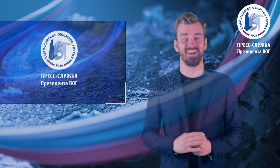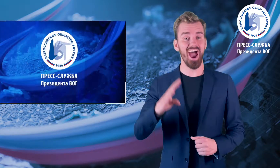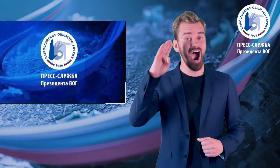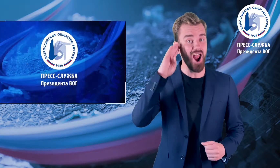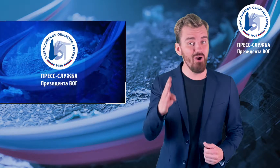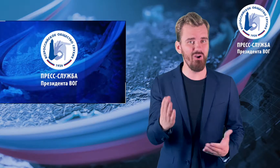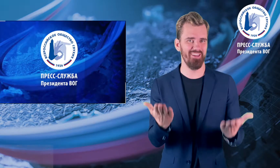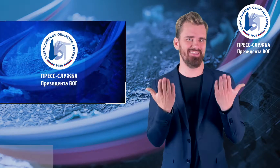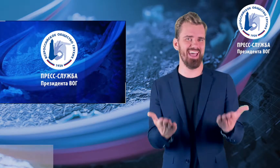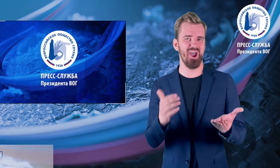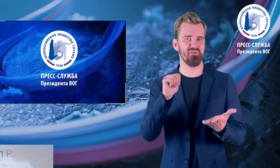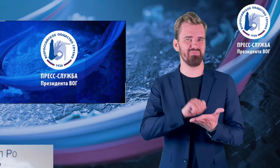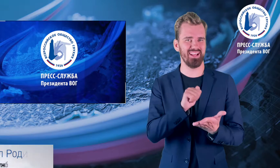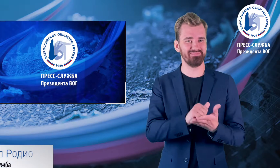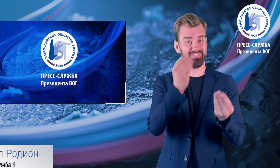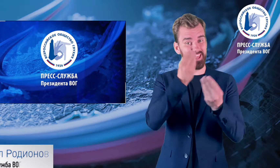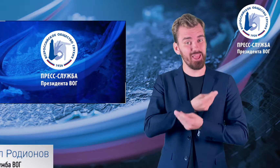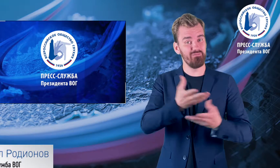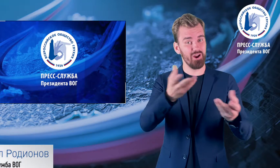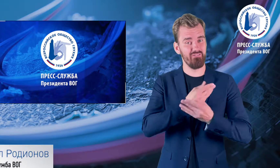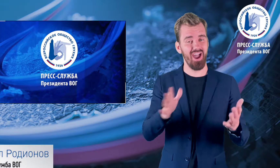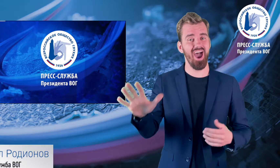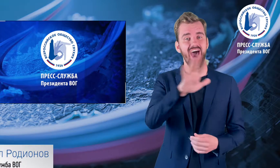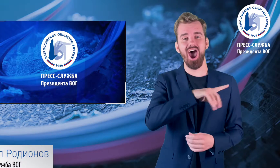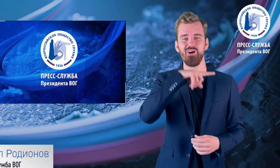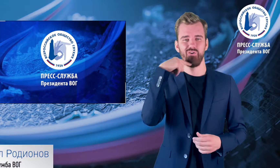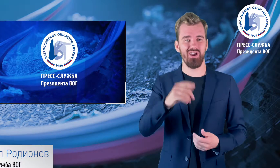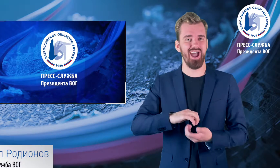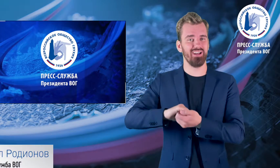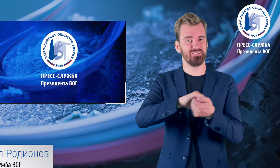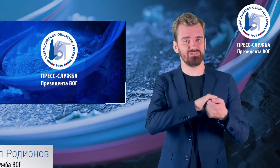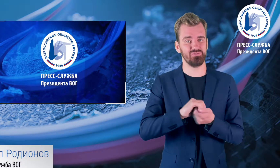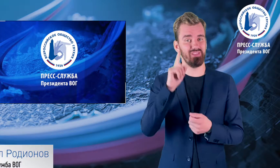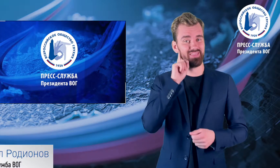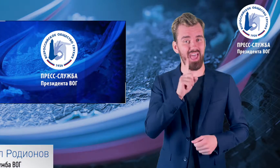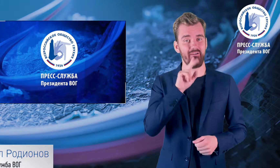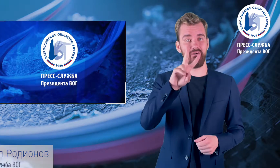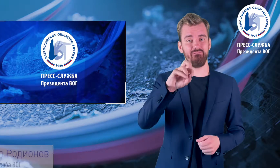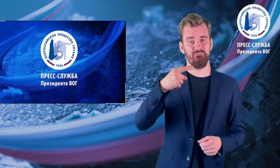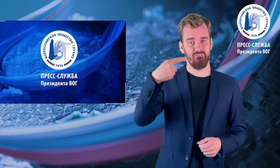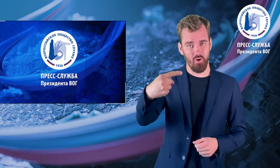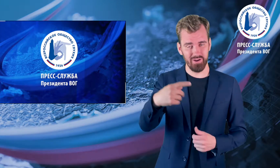Hello, the press service of the President of VOG is on the air.